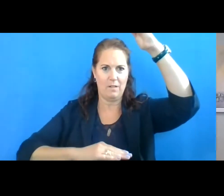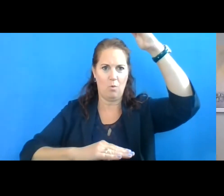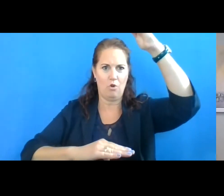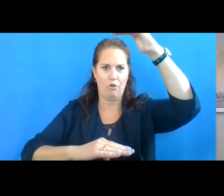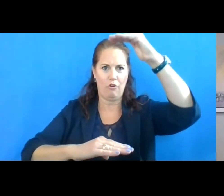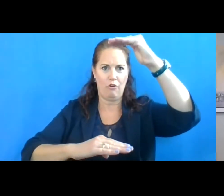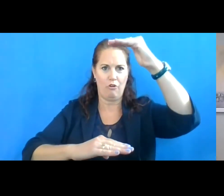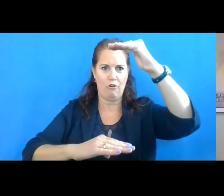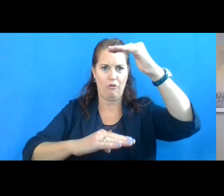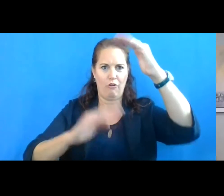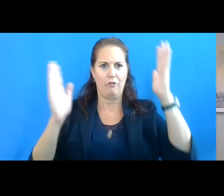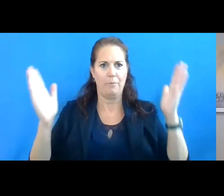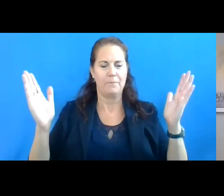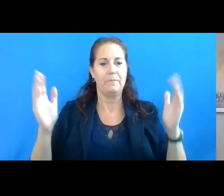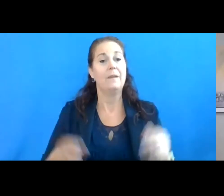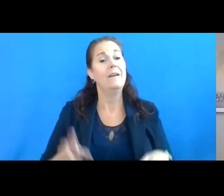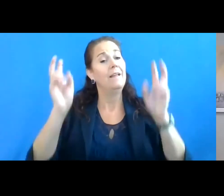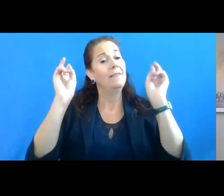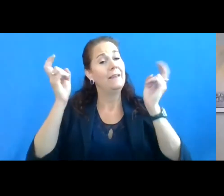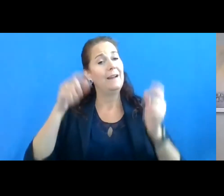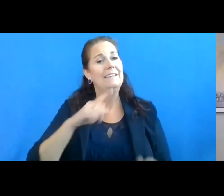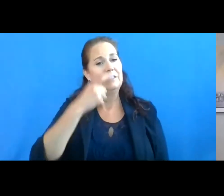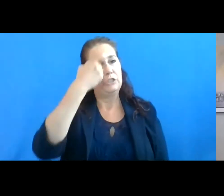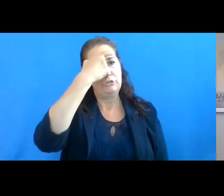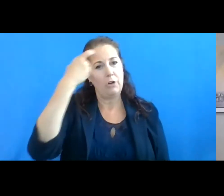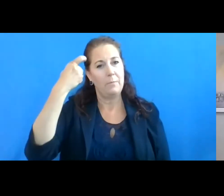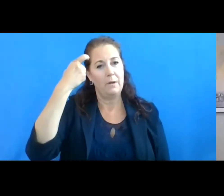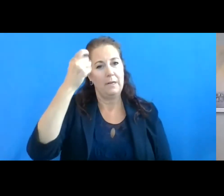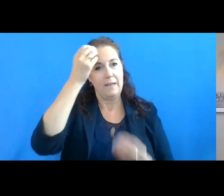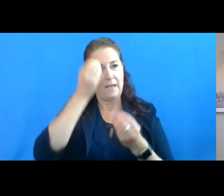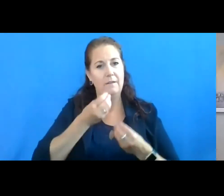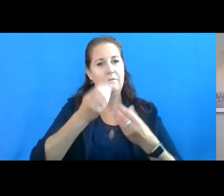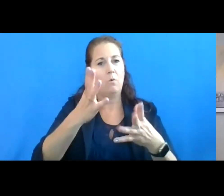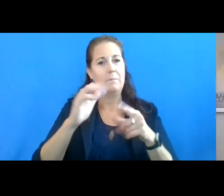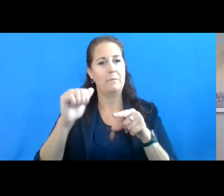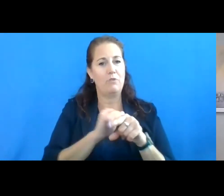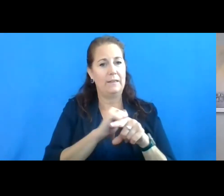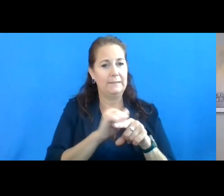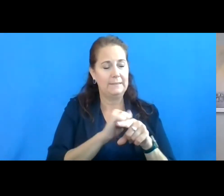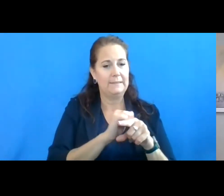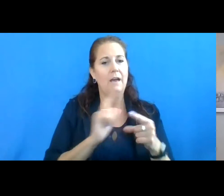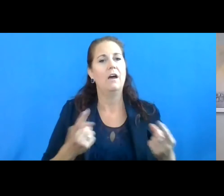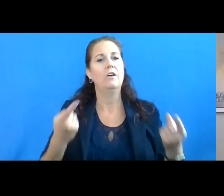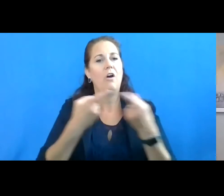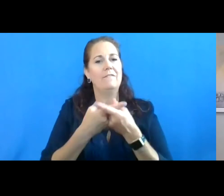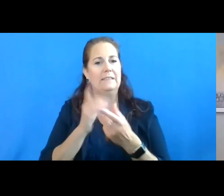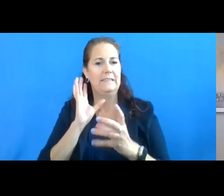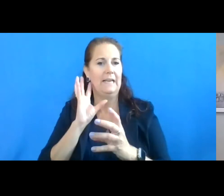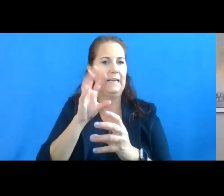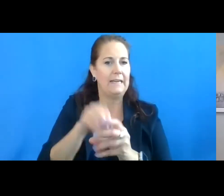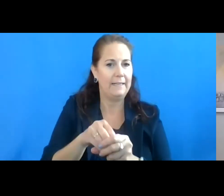The title of this is Trauma-Informed Practice, Conflict Engagement and Resolution.